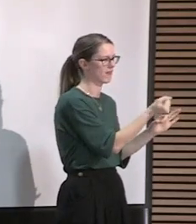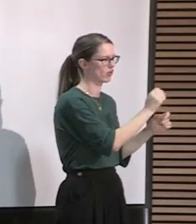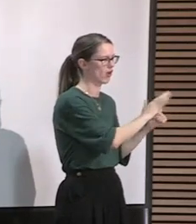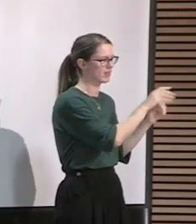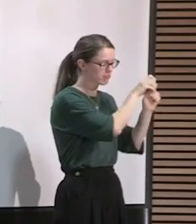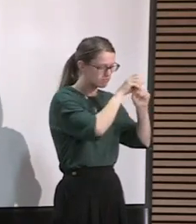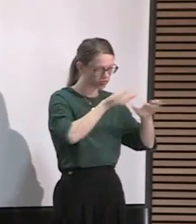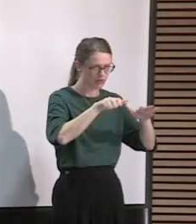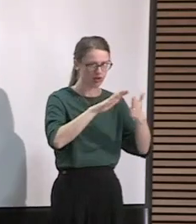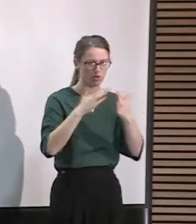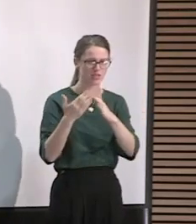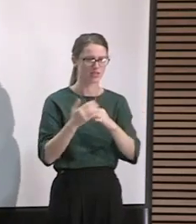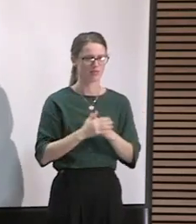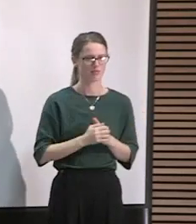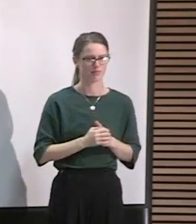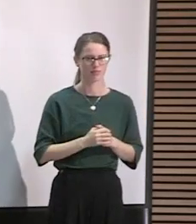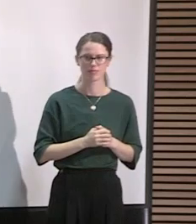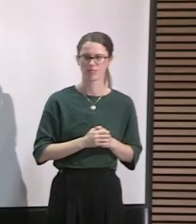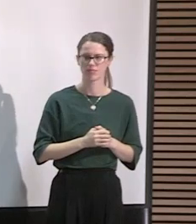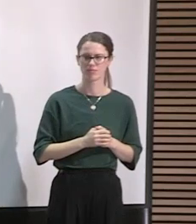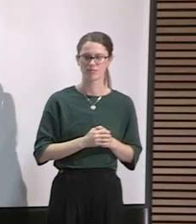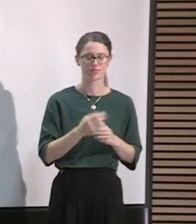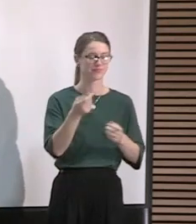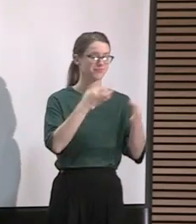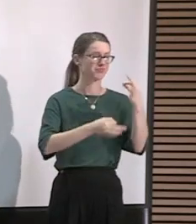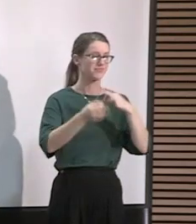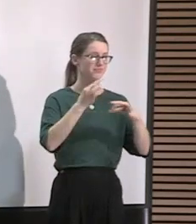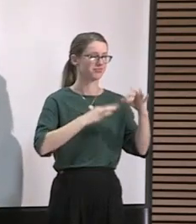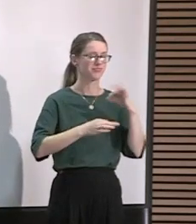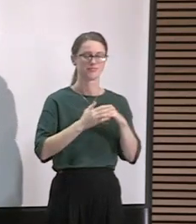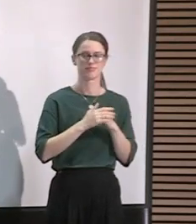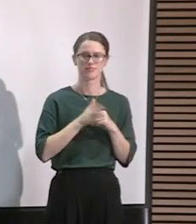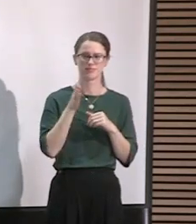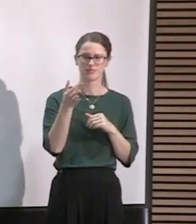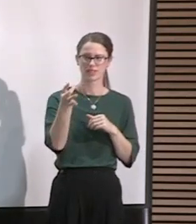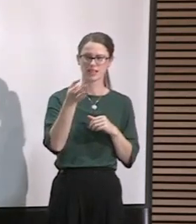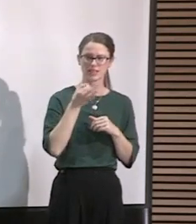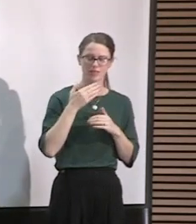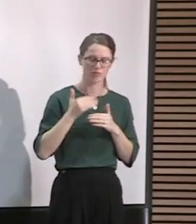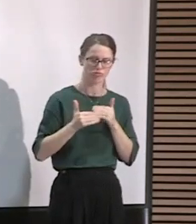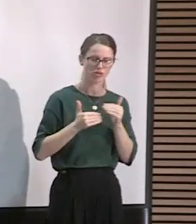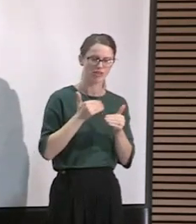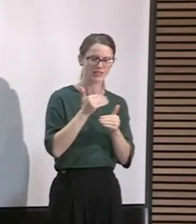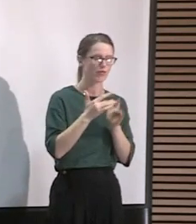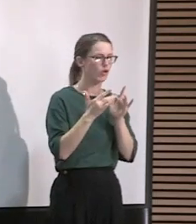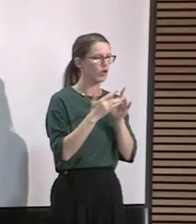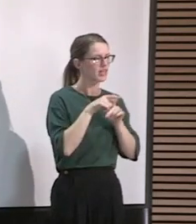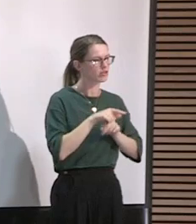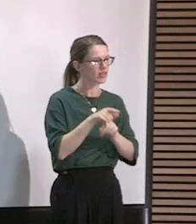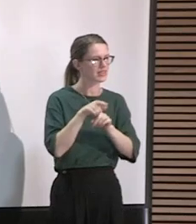12, then they are absolutely held for as long as we need to hold them to guarantee that they don't bring COVID-19 into